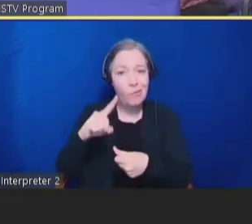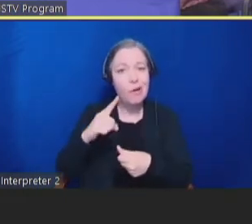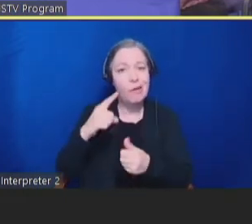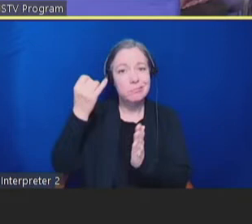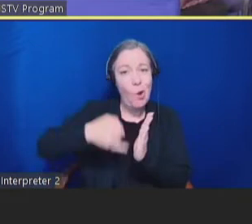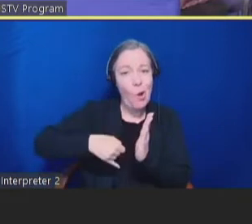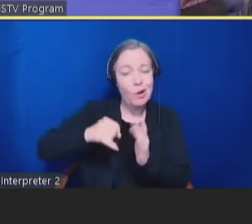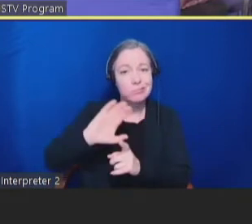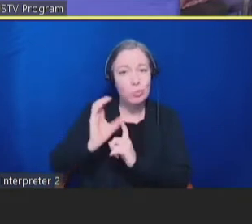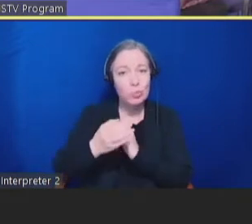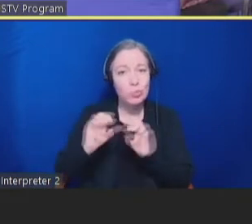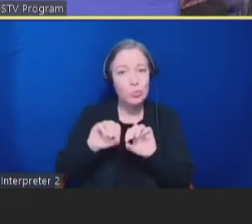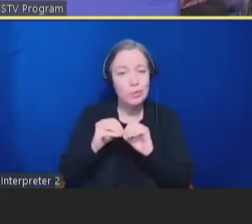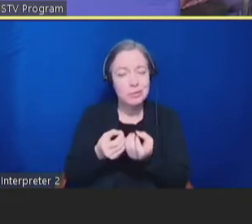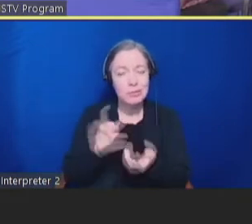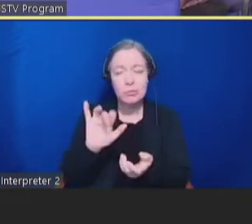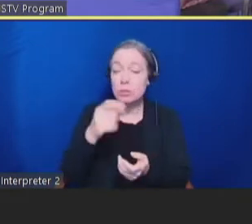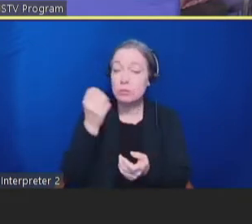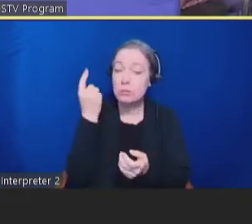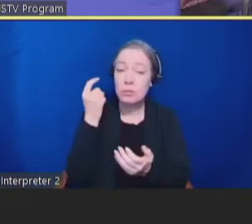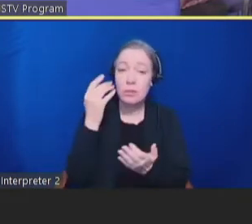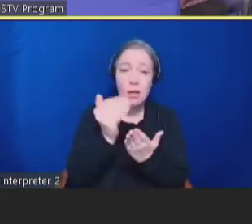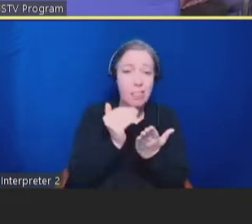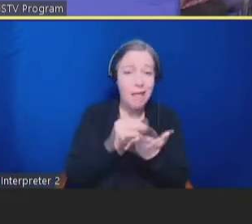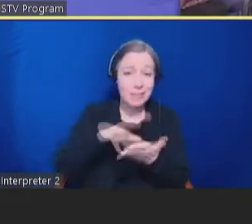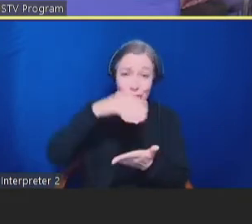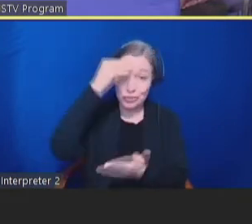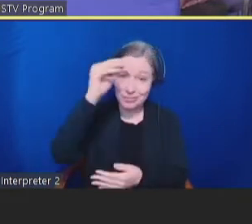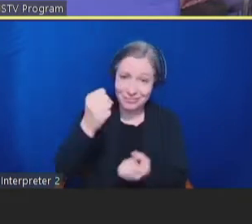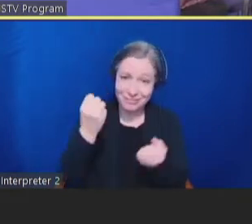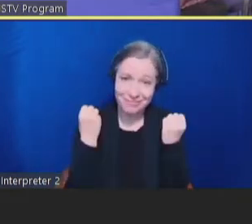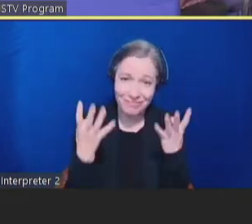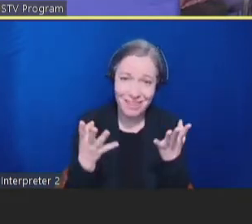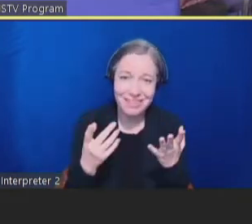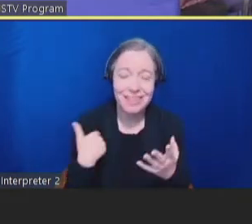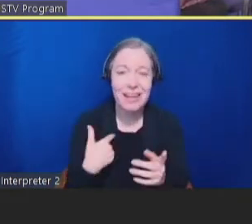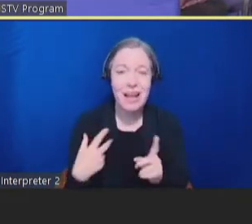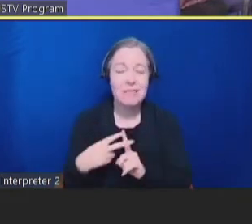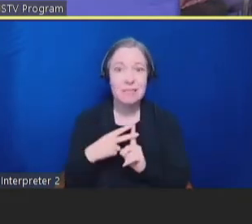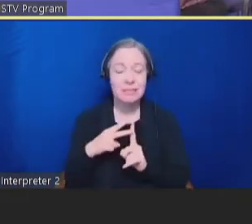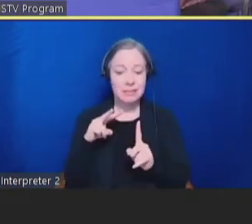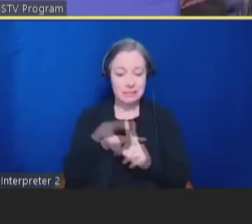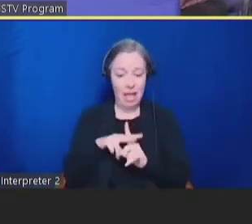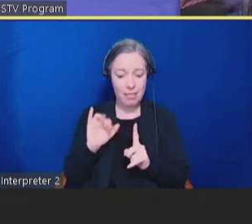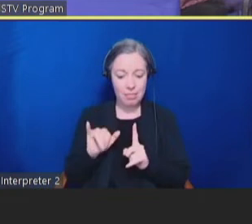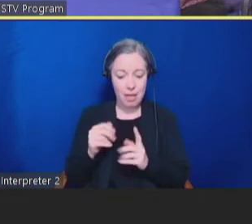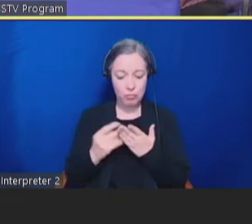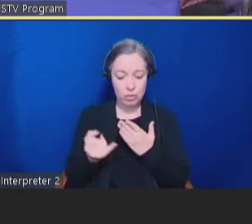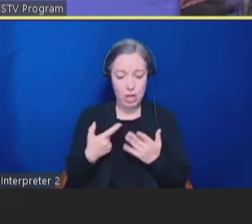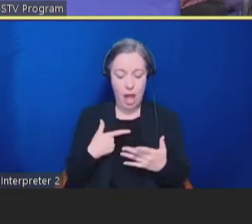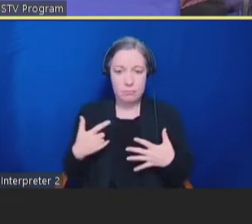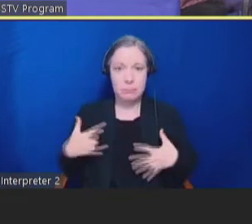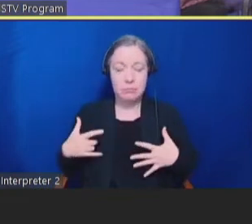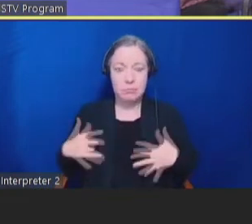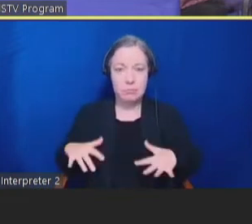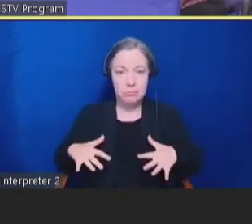there were a lot of lessons learned. And when I was assigned the project, I kind of panicked a little bit. I am a public health professional, not an artist by trade.